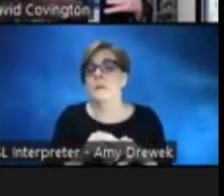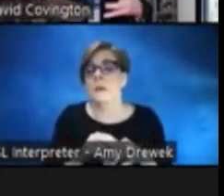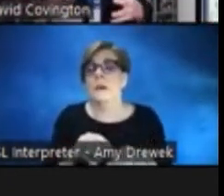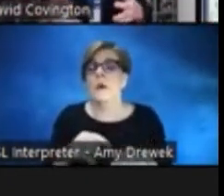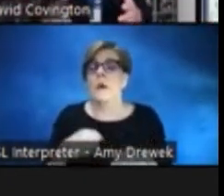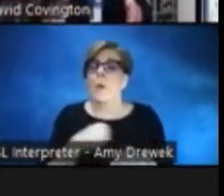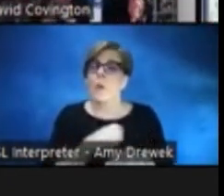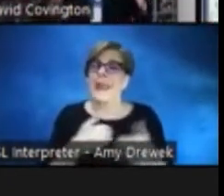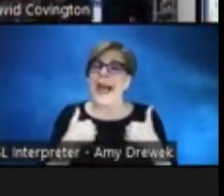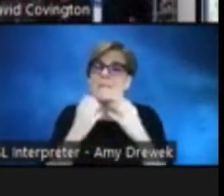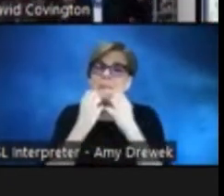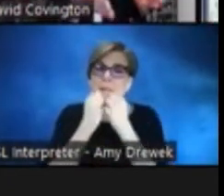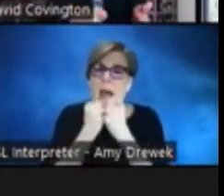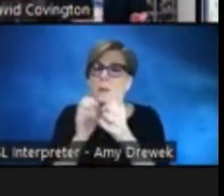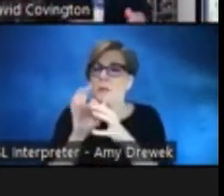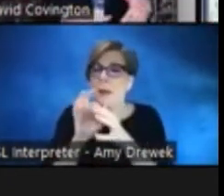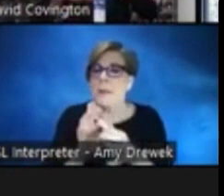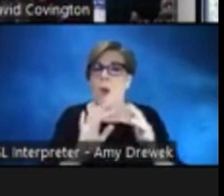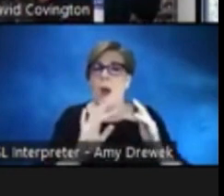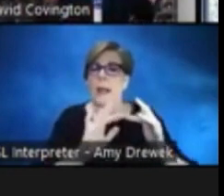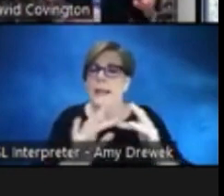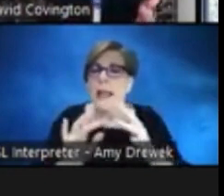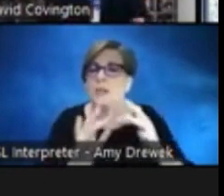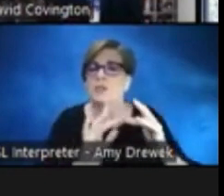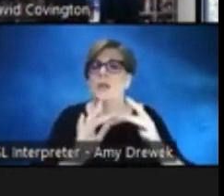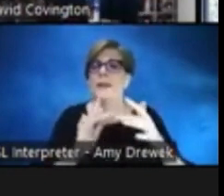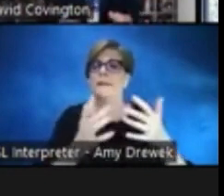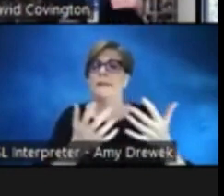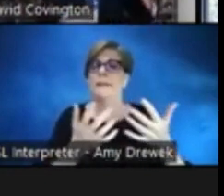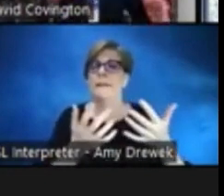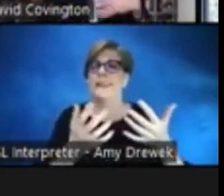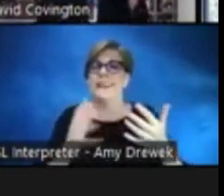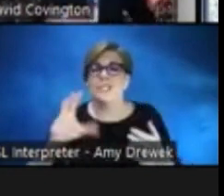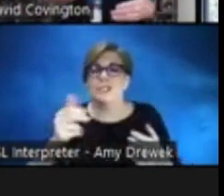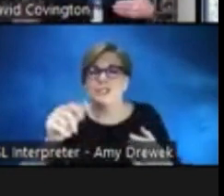ENGAGEMENT AND THE CHAT AND TEXT MOVES CONSTANTLY AND WE CALL